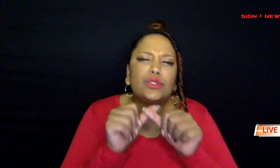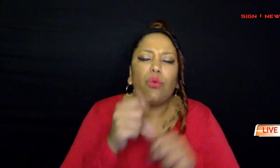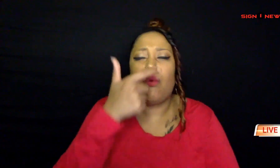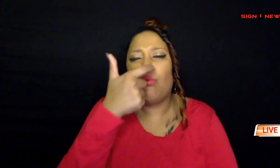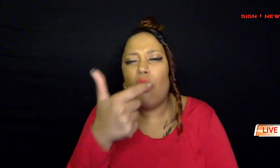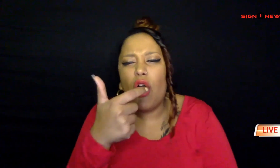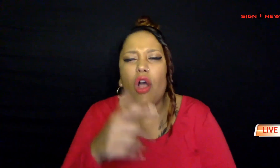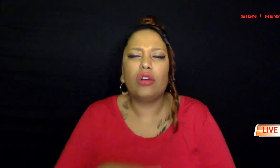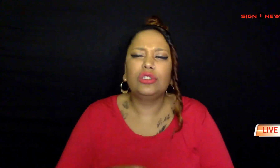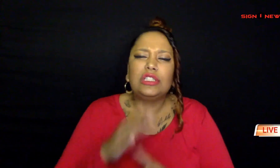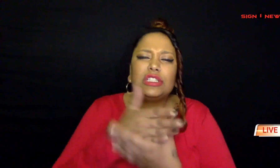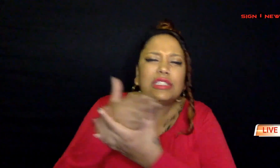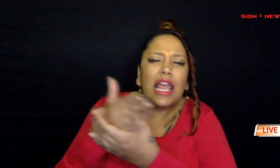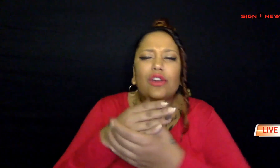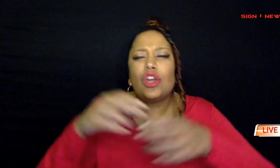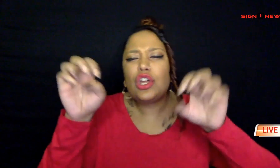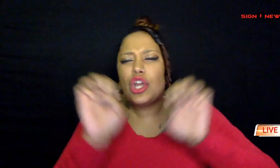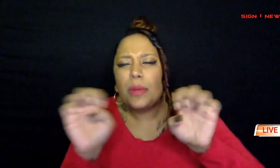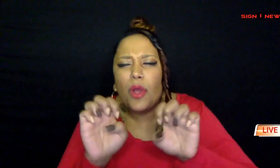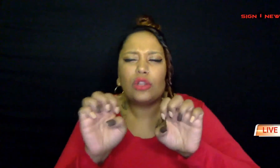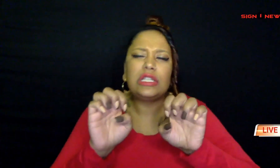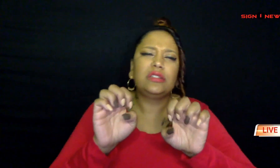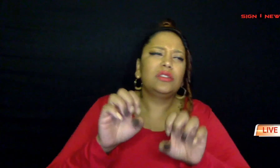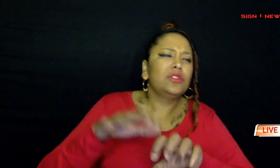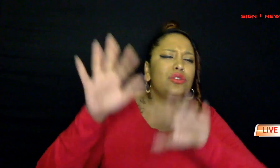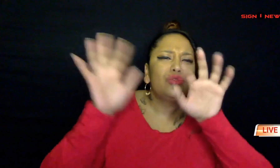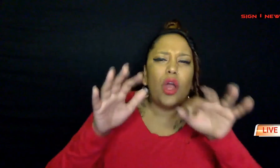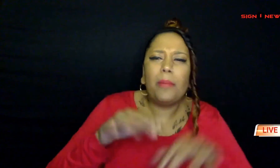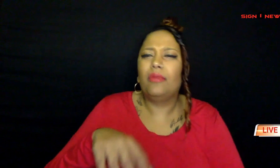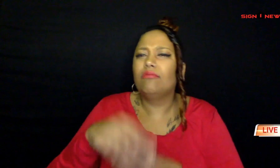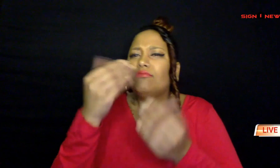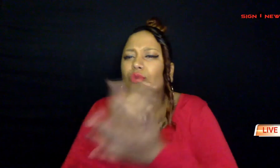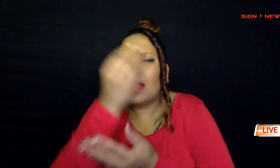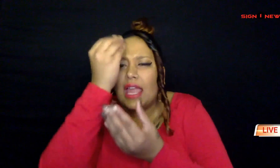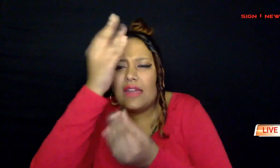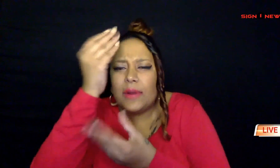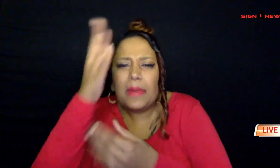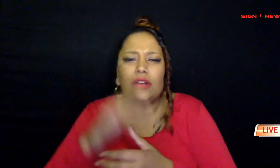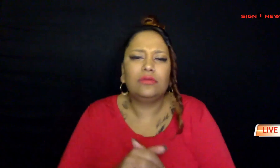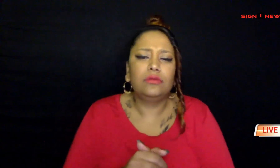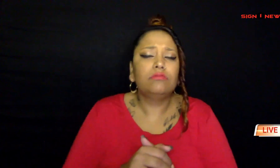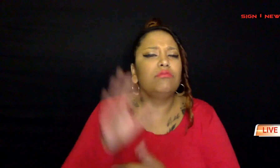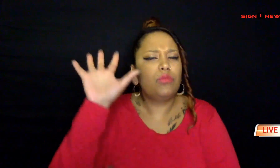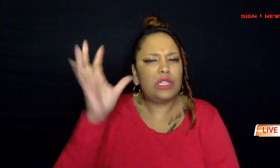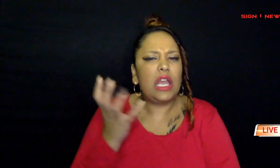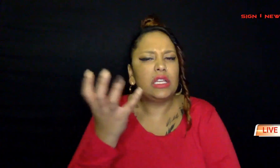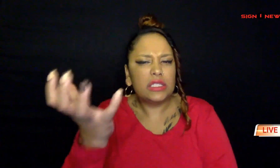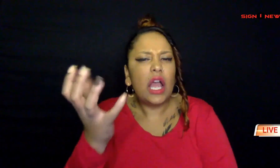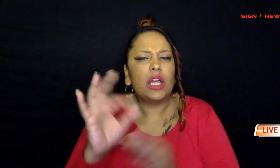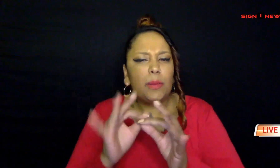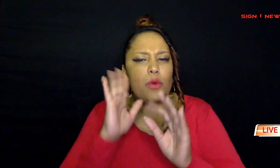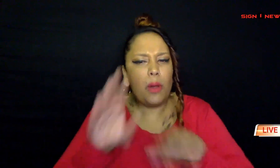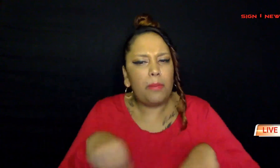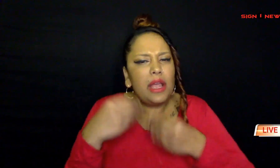please continue to watch and share the emergency storm updates with sign language interpretation